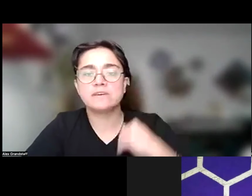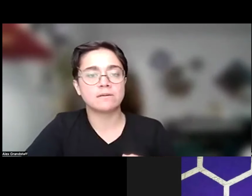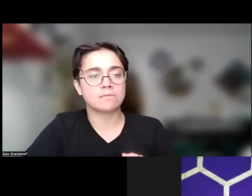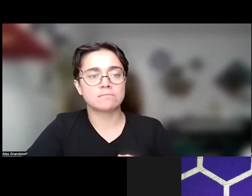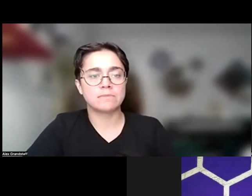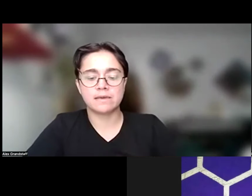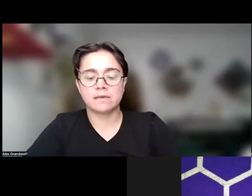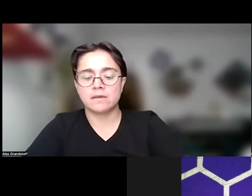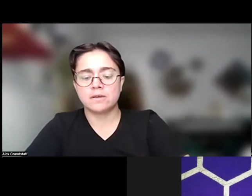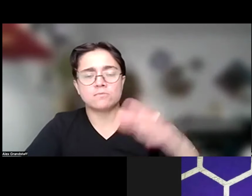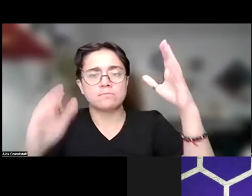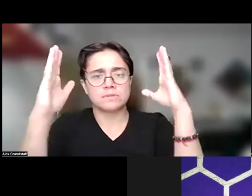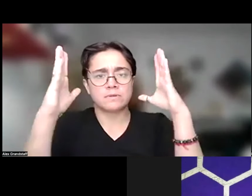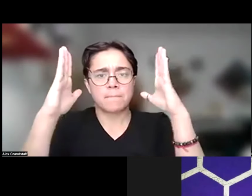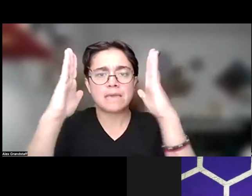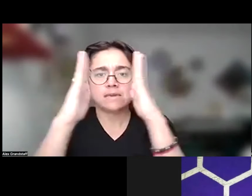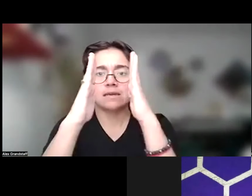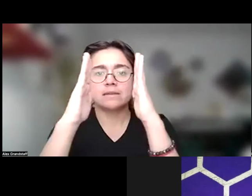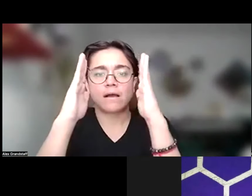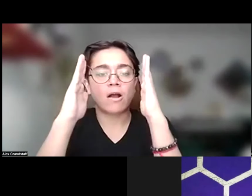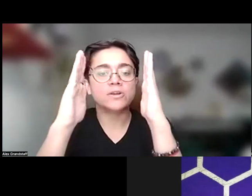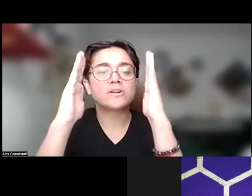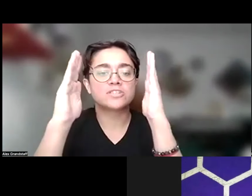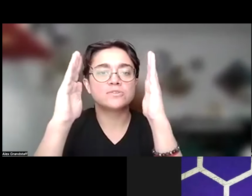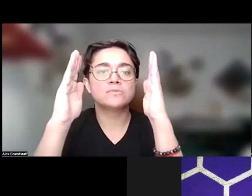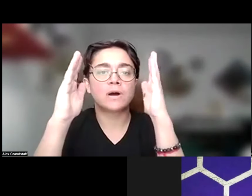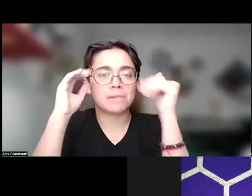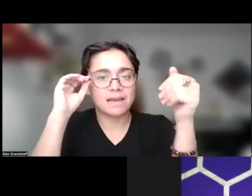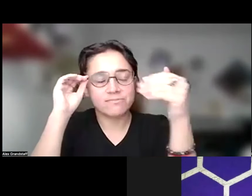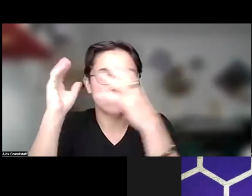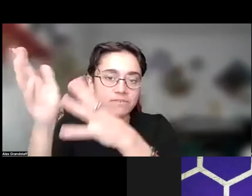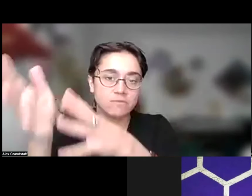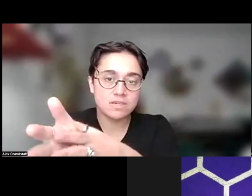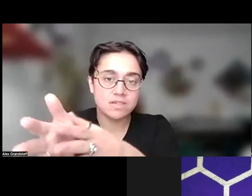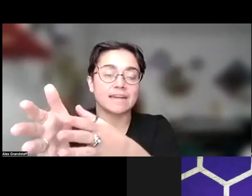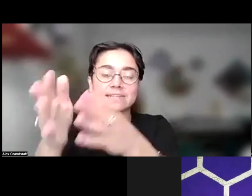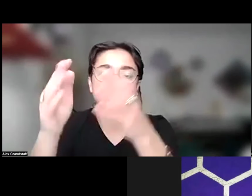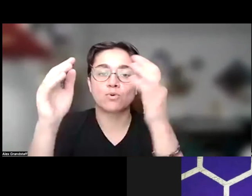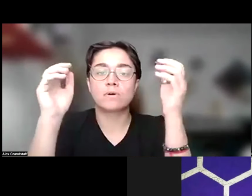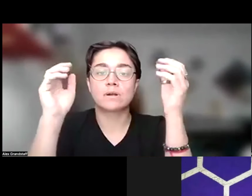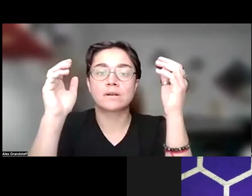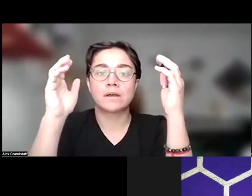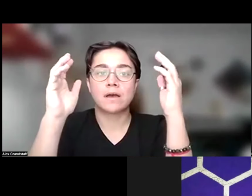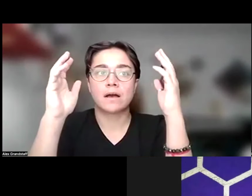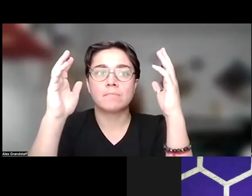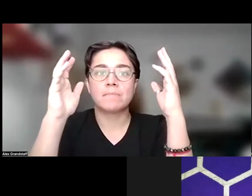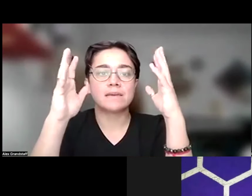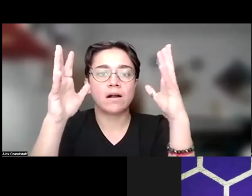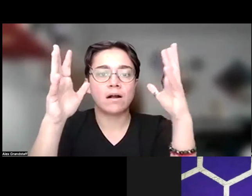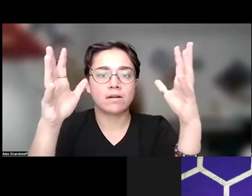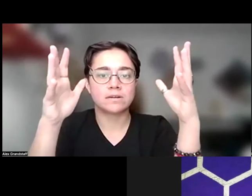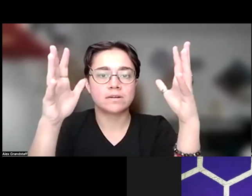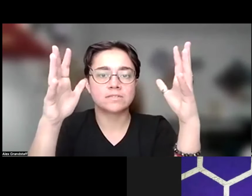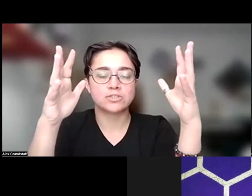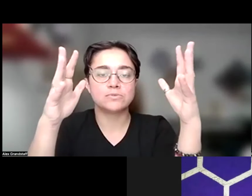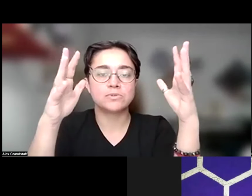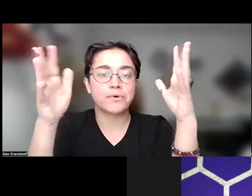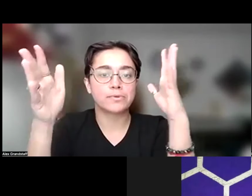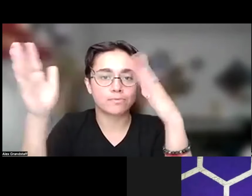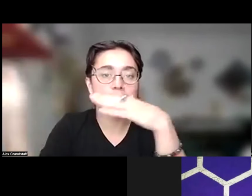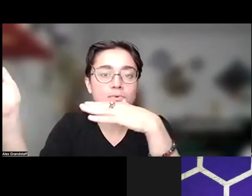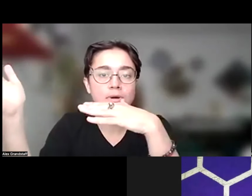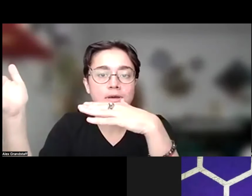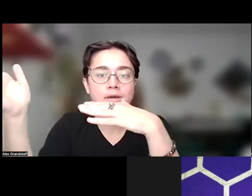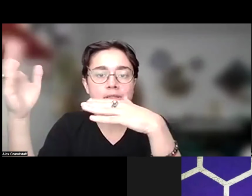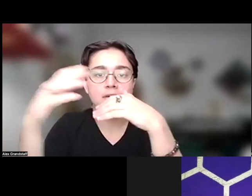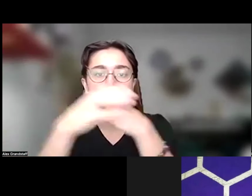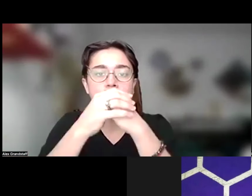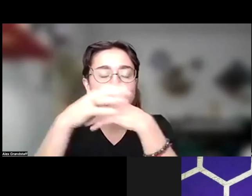and talks often about making it harder to apply for refugee status